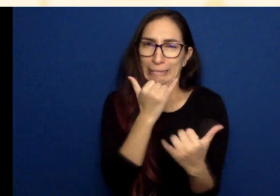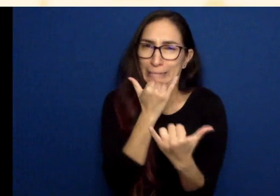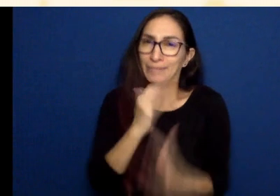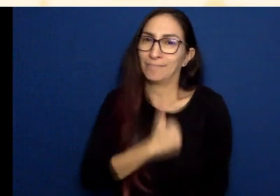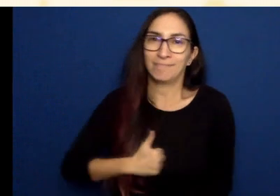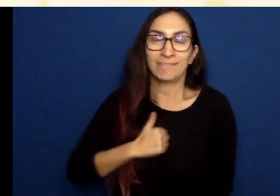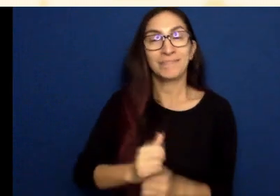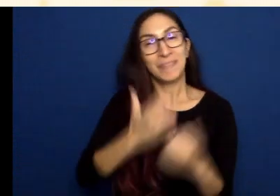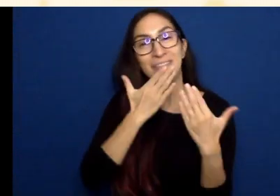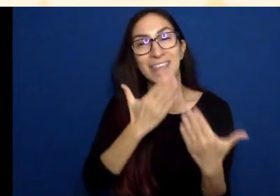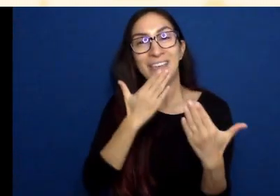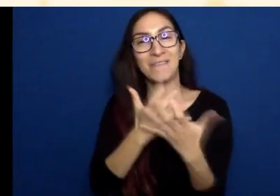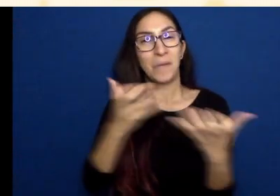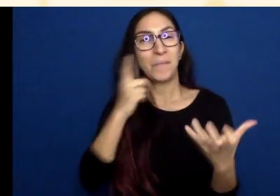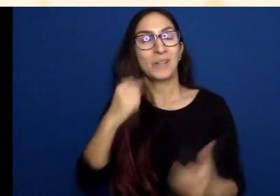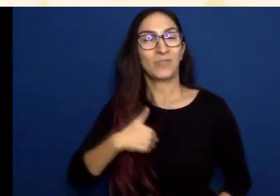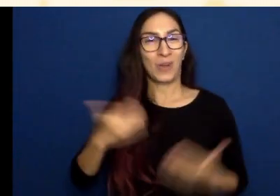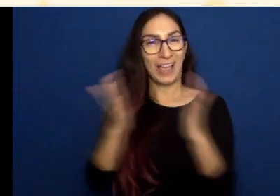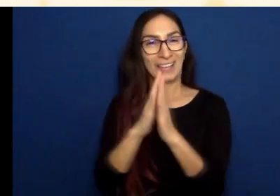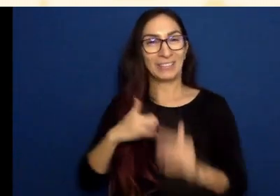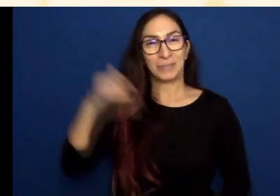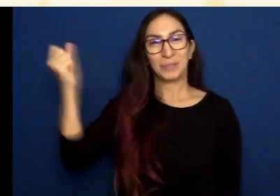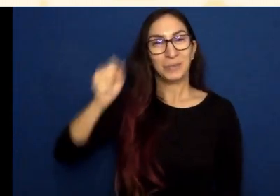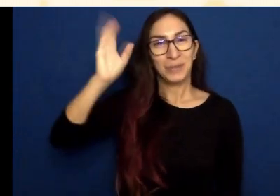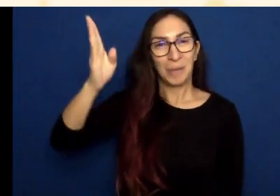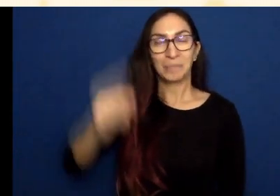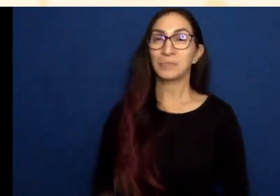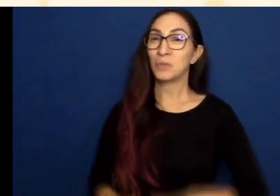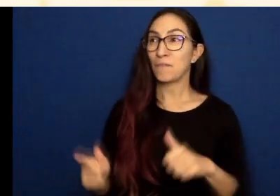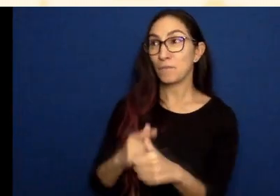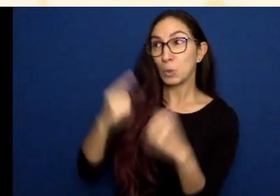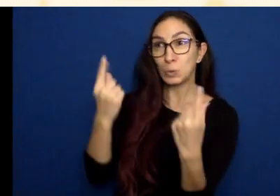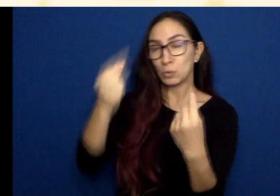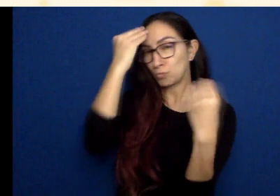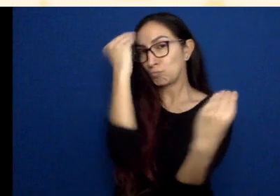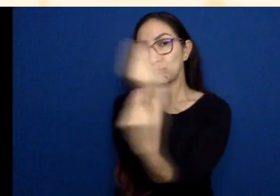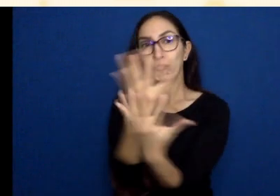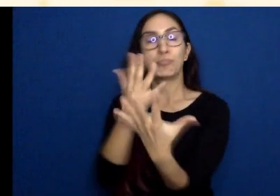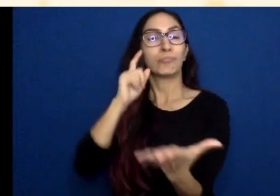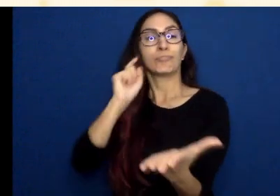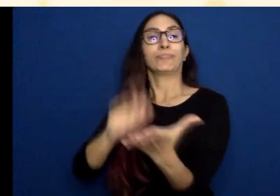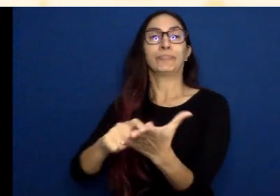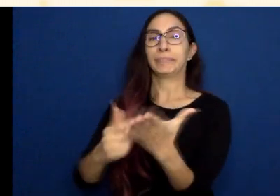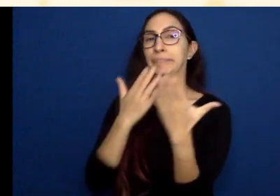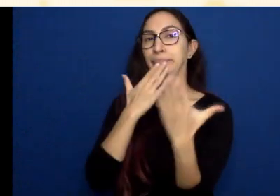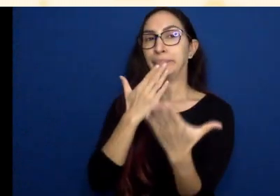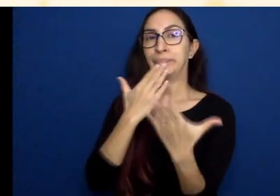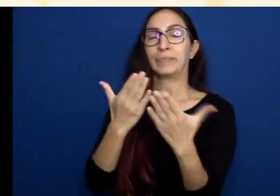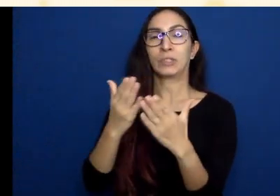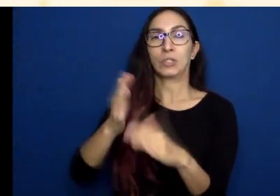So I'm putting the actual full URL into the chat, and I'll do so at the end as well.